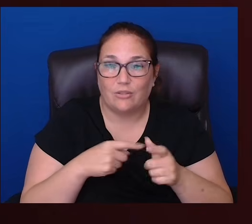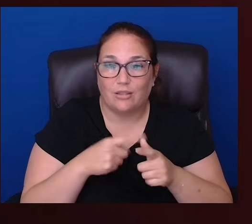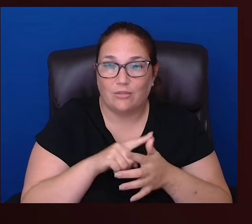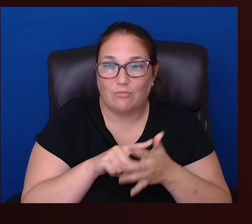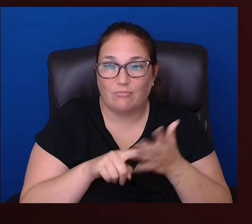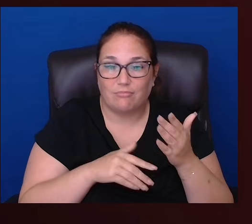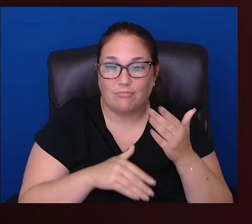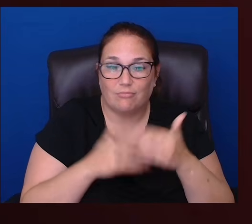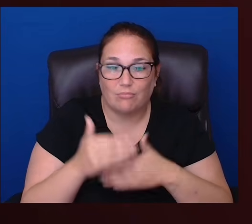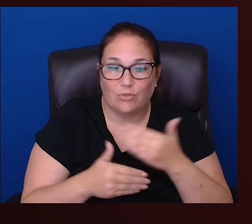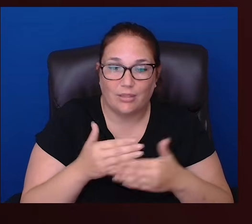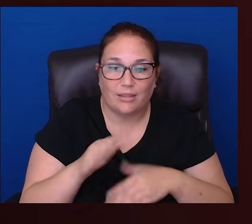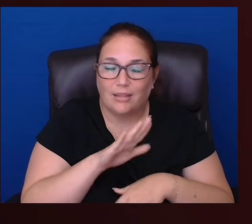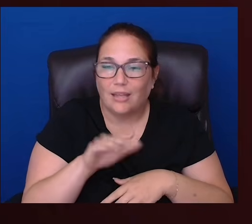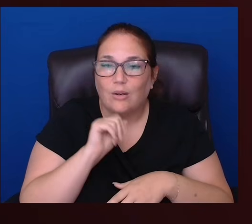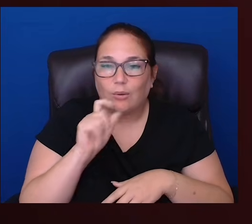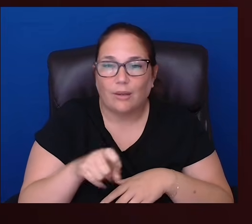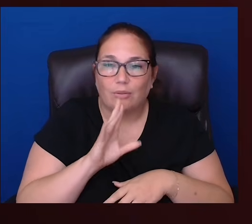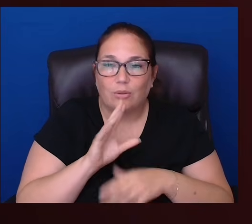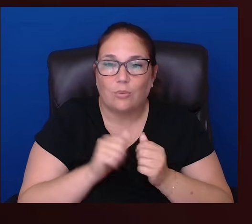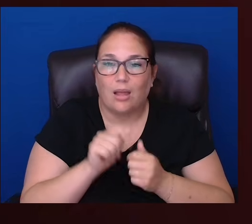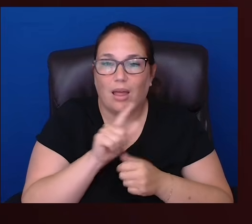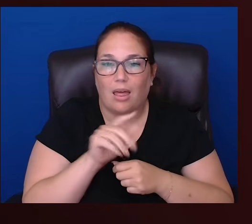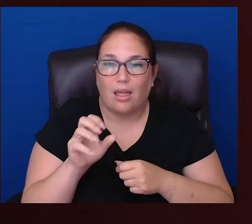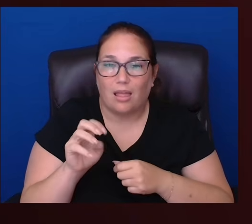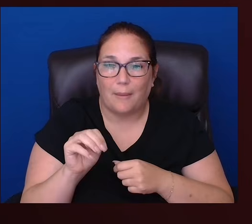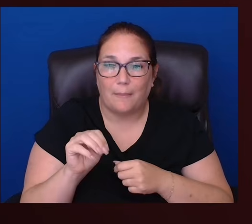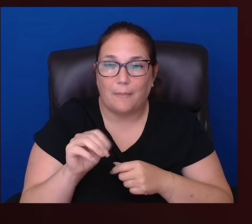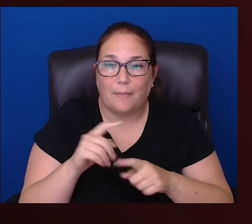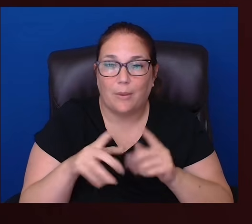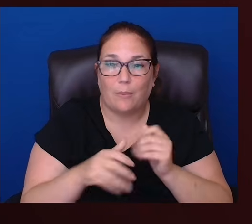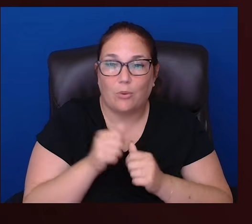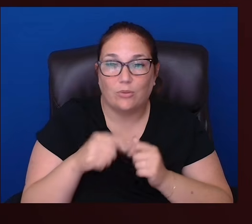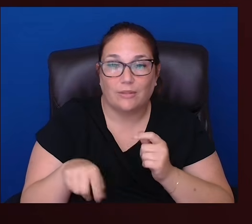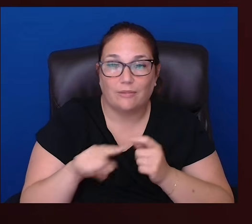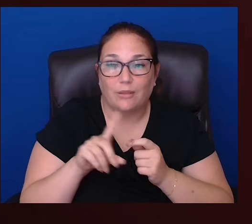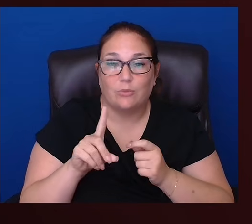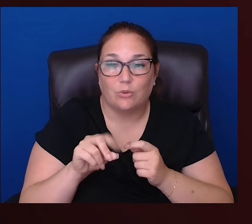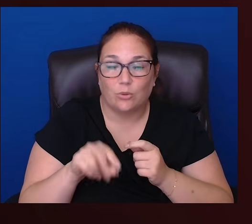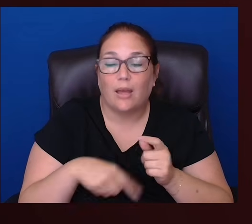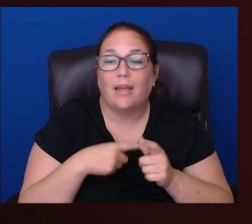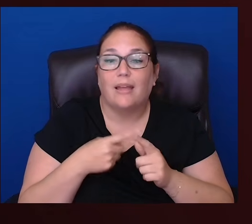They don't have to talk to an LLM but most of them do and then it just boils down to